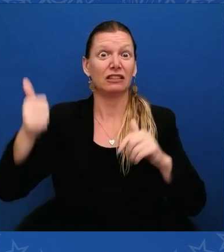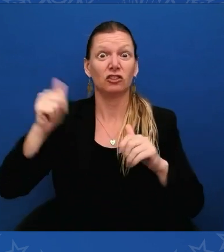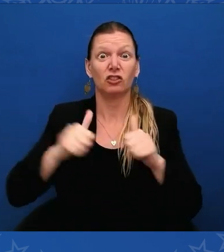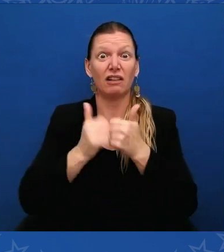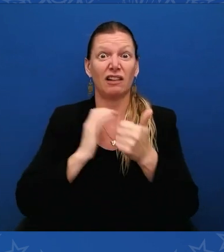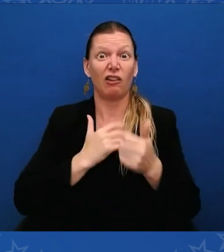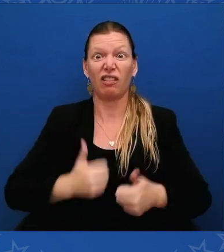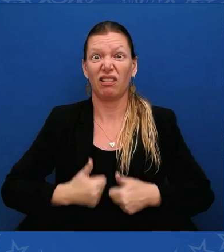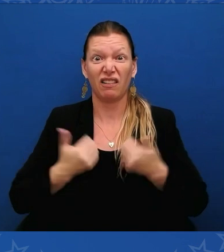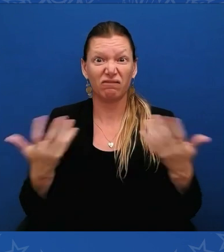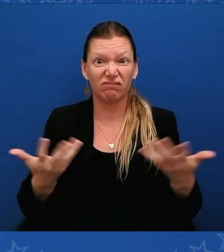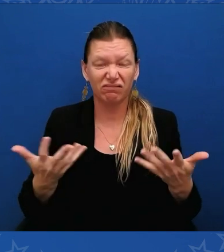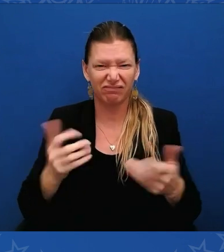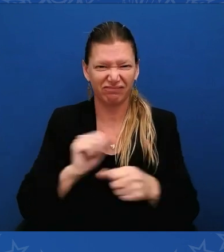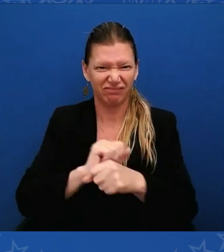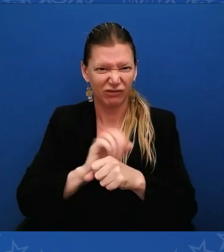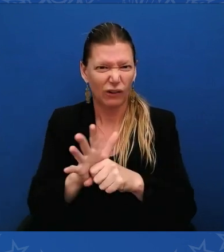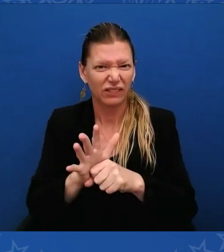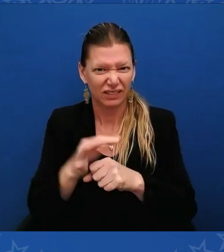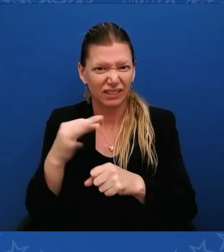Yes, he passed the American Rescue Plan,